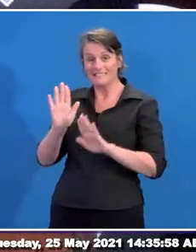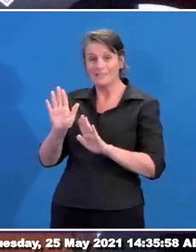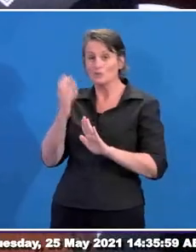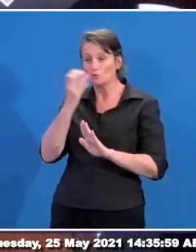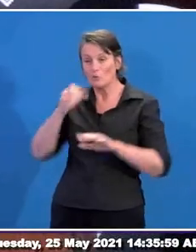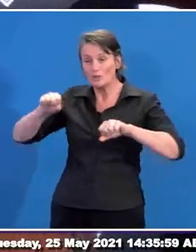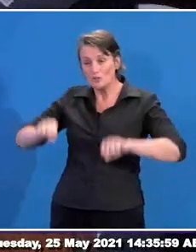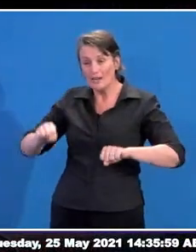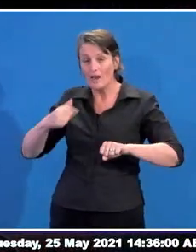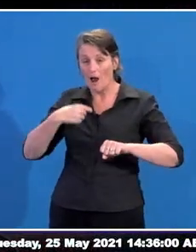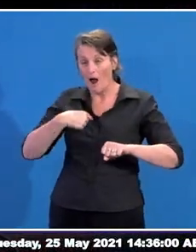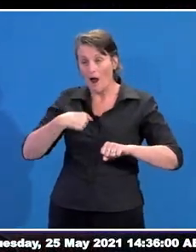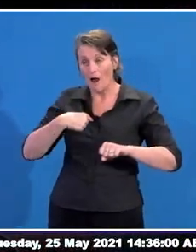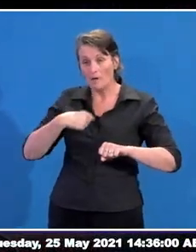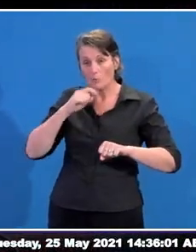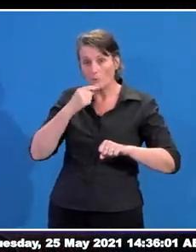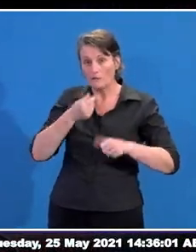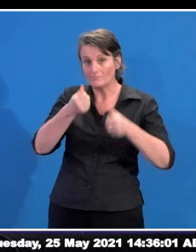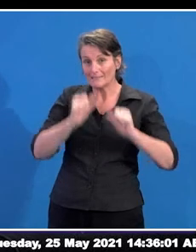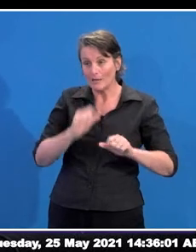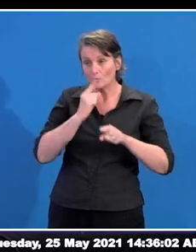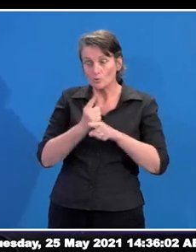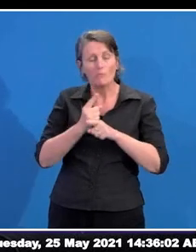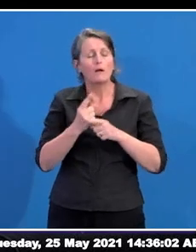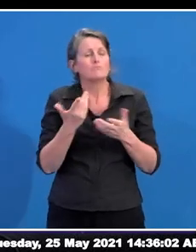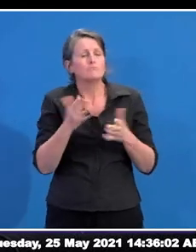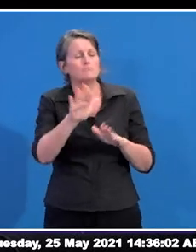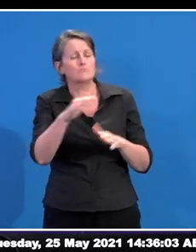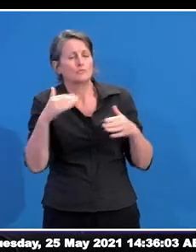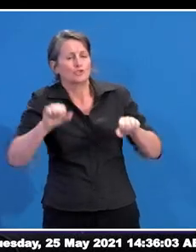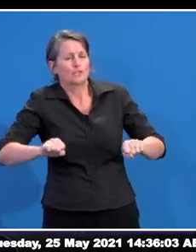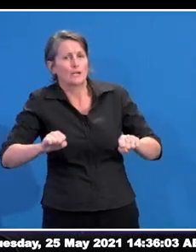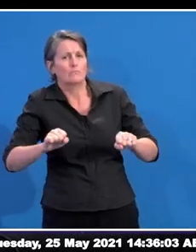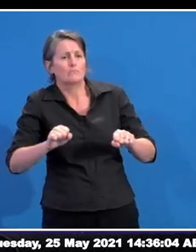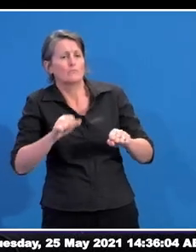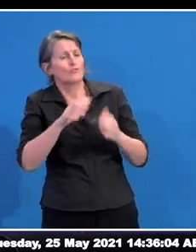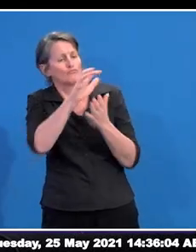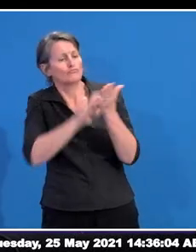I would just like to know generally, if you don't mind. Generally, who do you provide a report to?